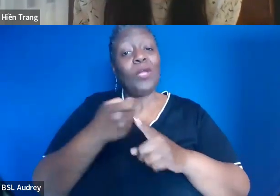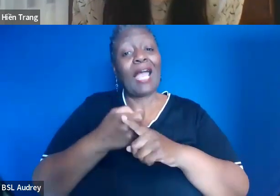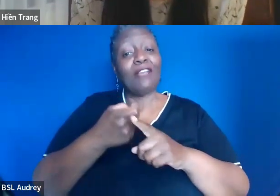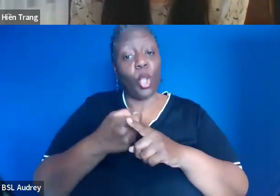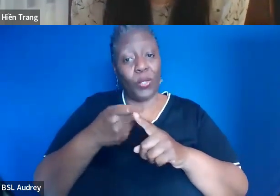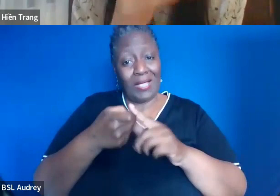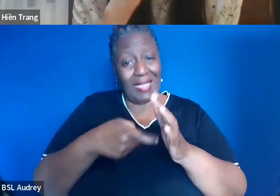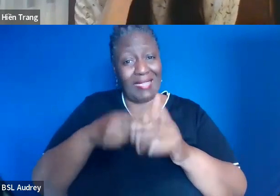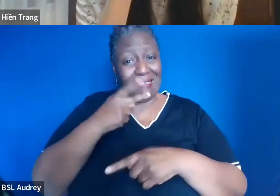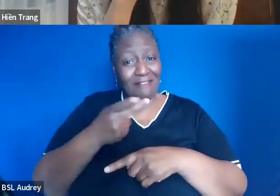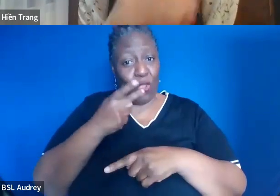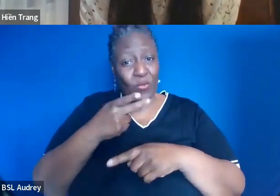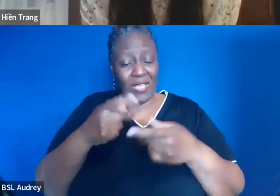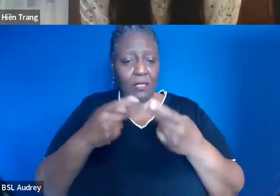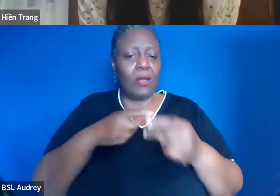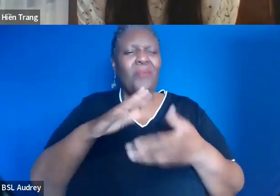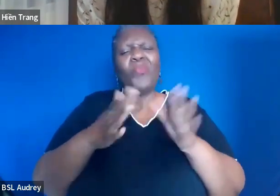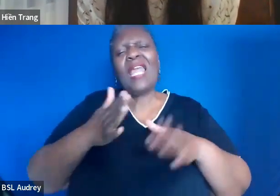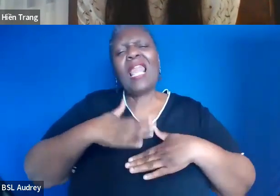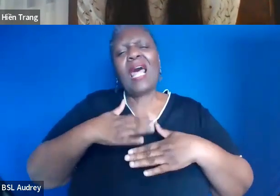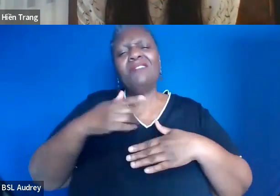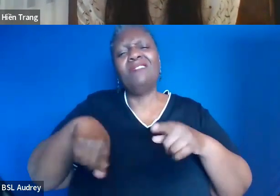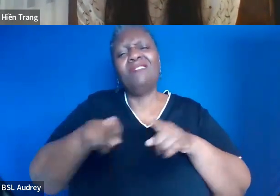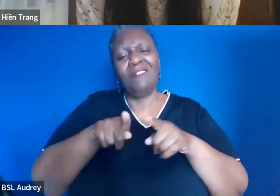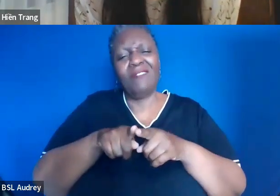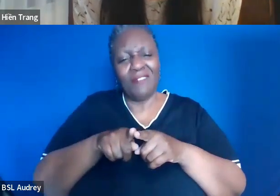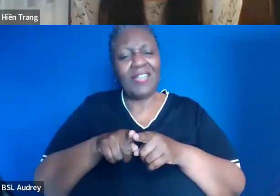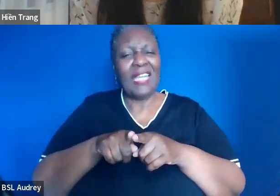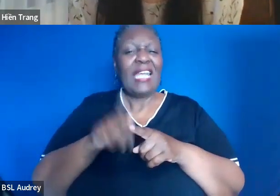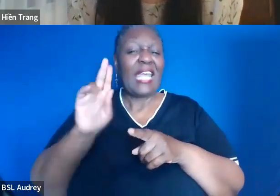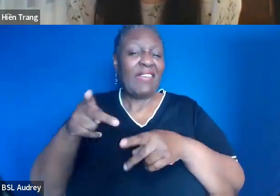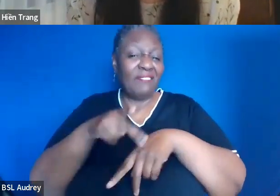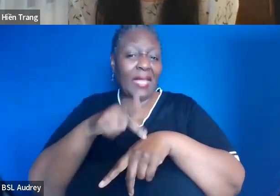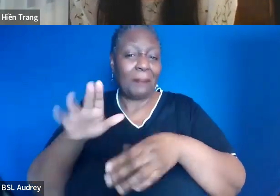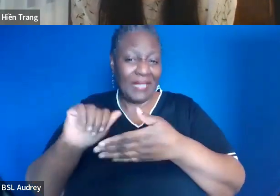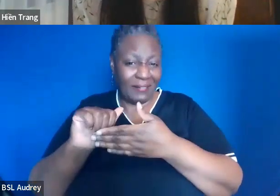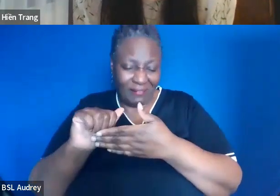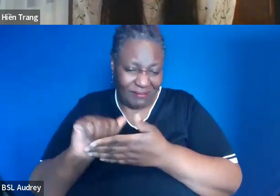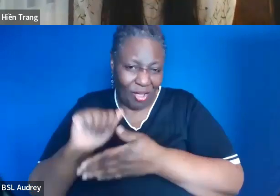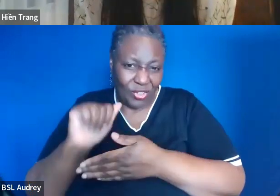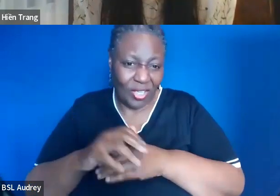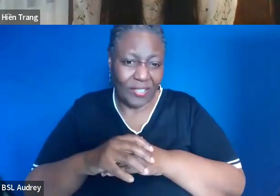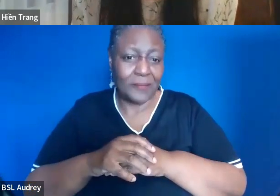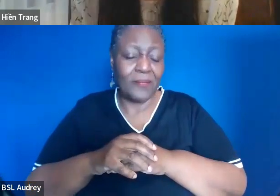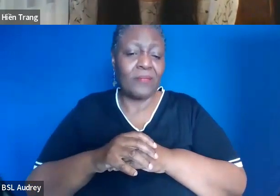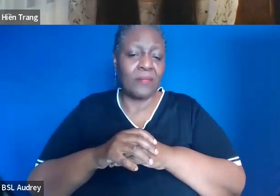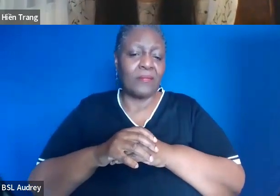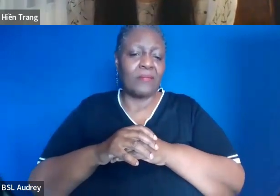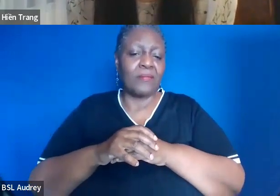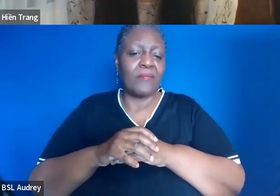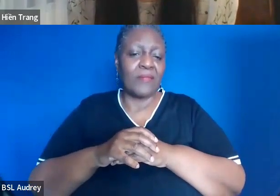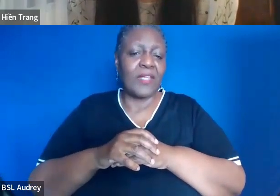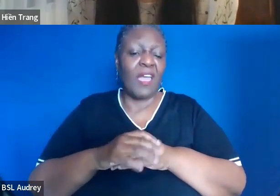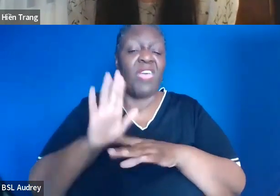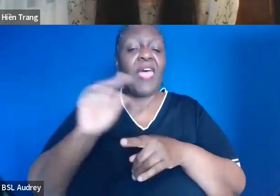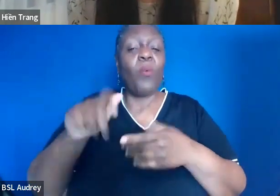um we we love karaoke in Vietnamese culture and um there were these karaoke machines where you would